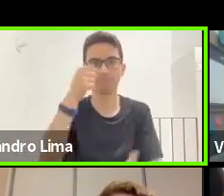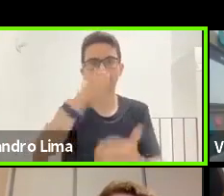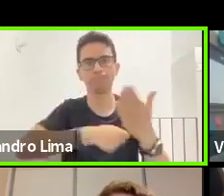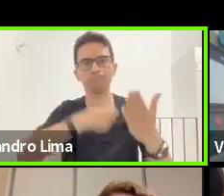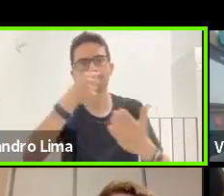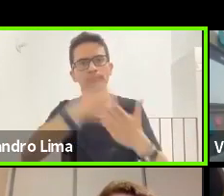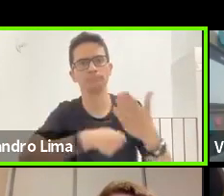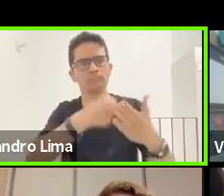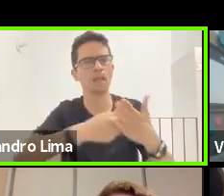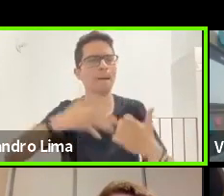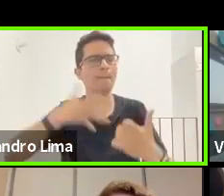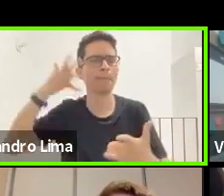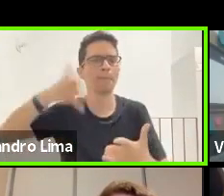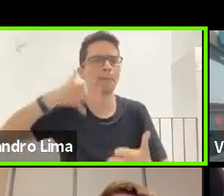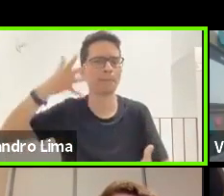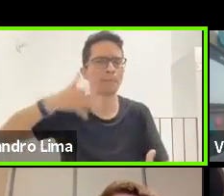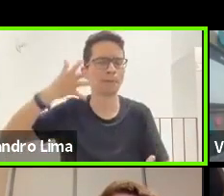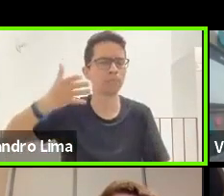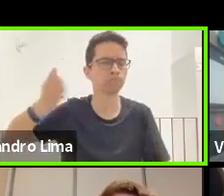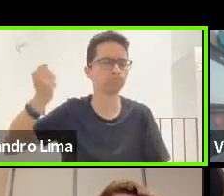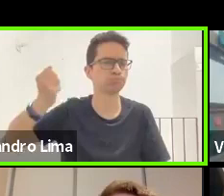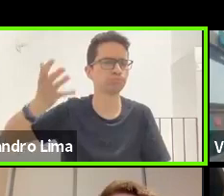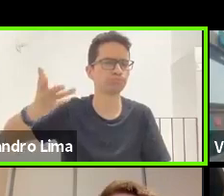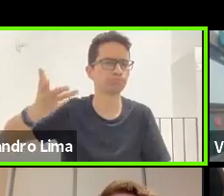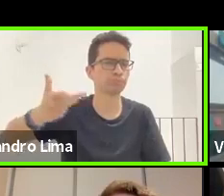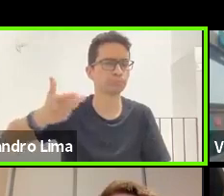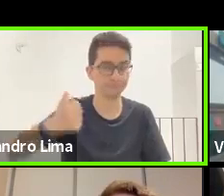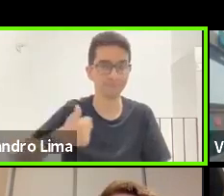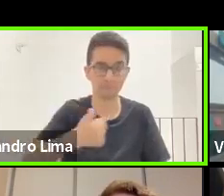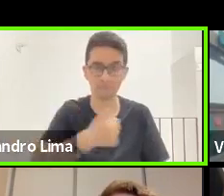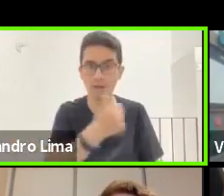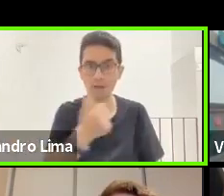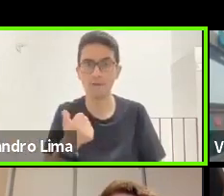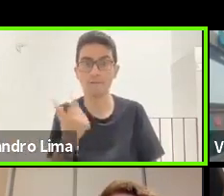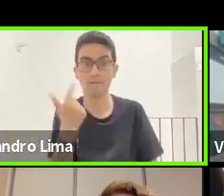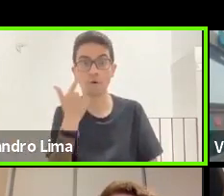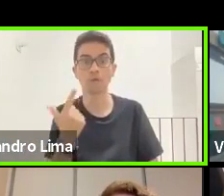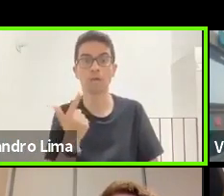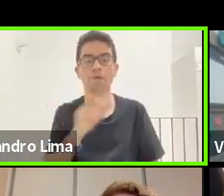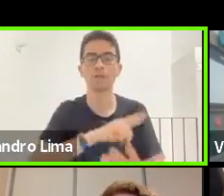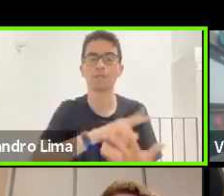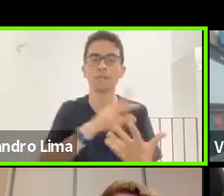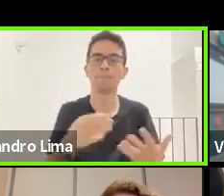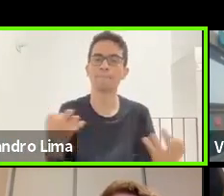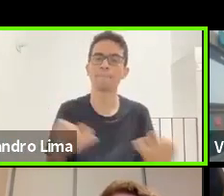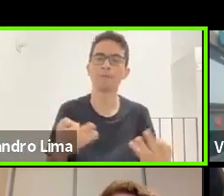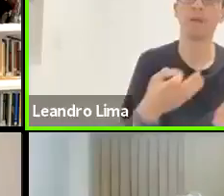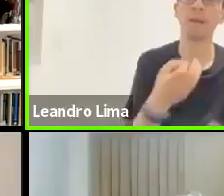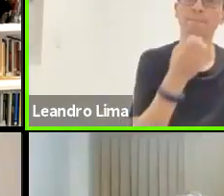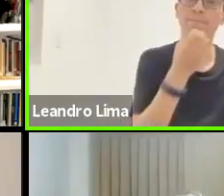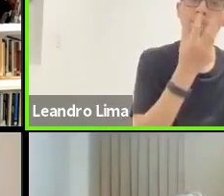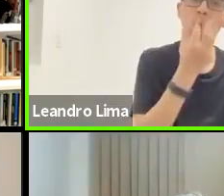more powerful. you've, you've, you've come you've, you've, you've connected the dots as we say, per. ectly ectly between